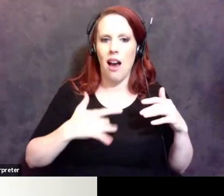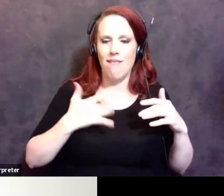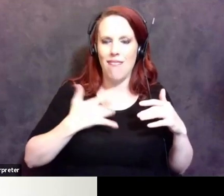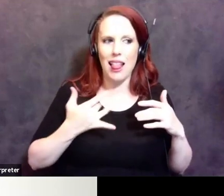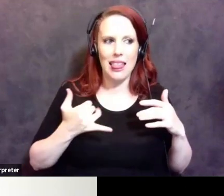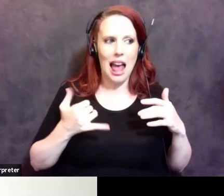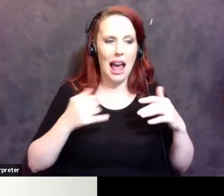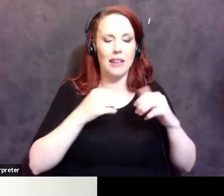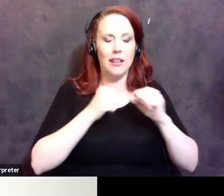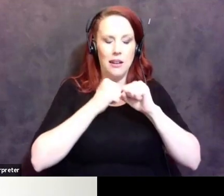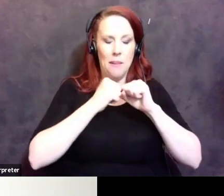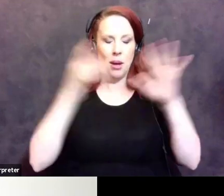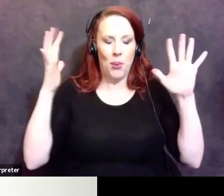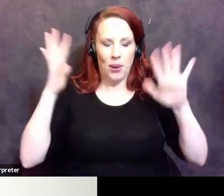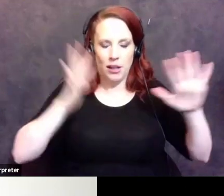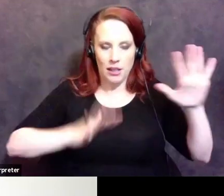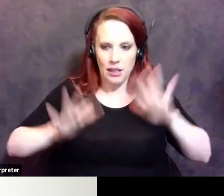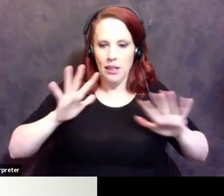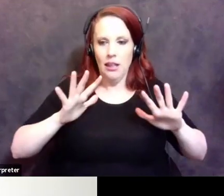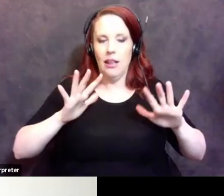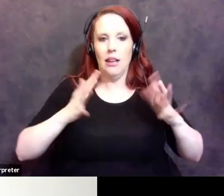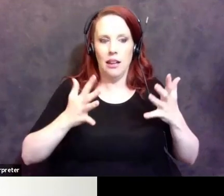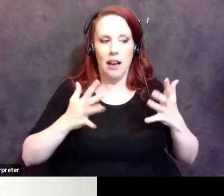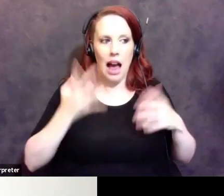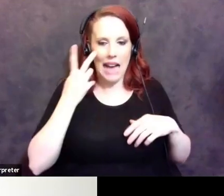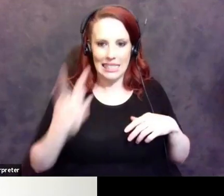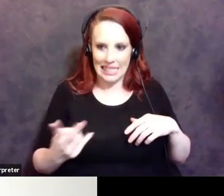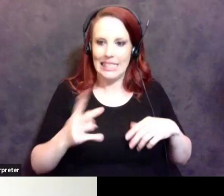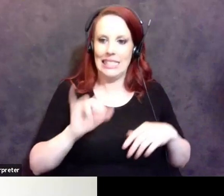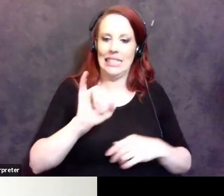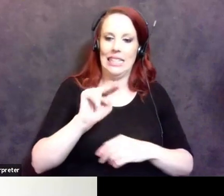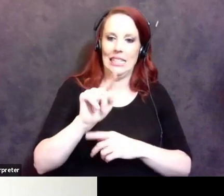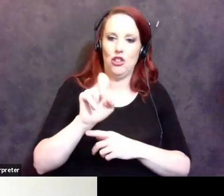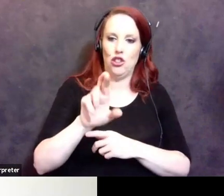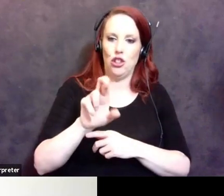because this was when I was really seeing intersectionality at play. If I walk out on